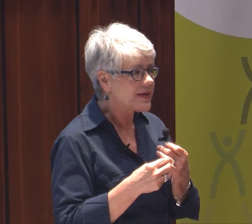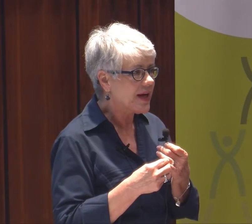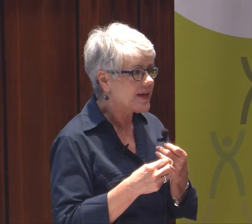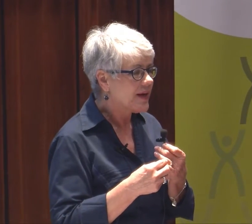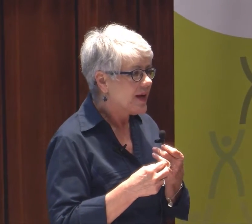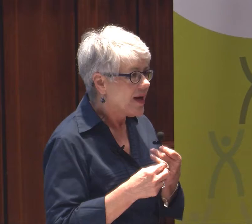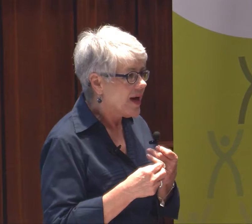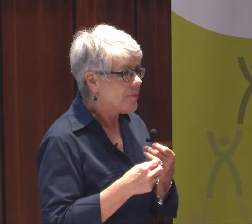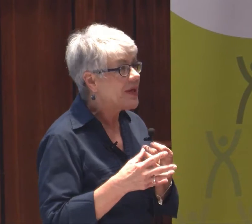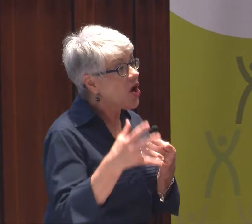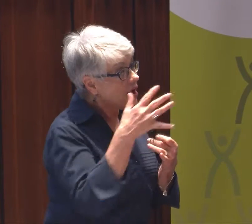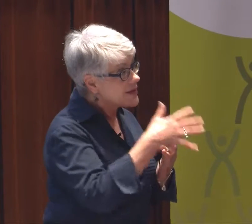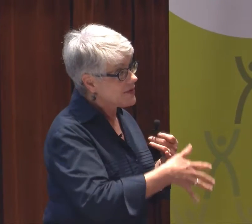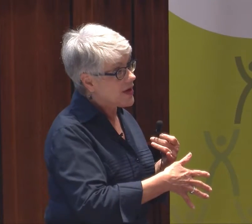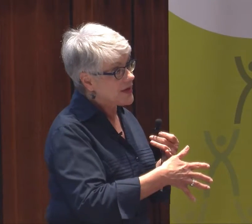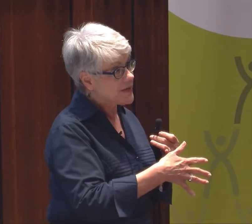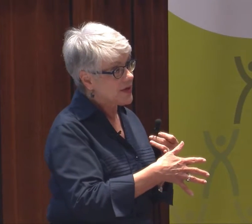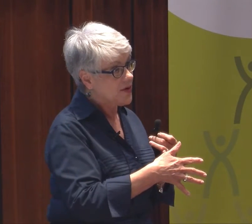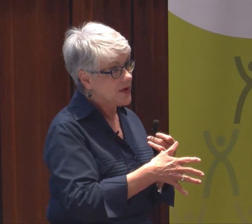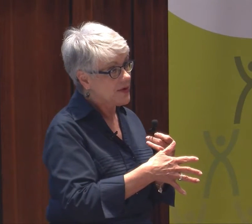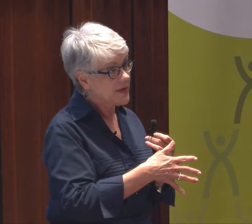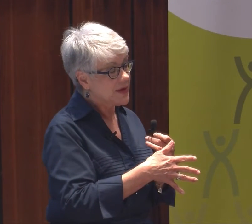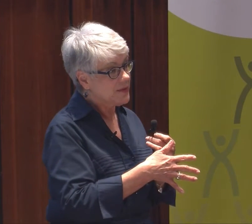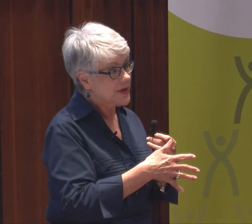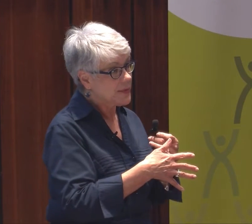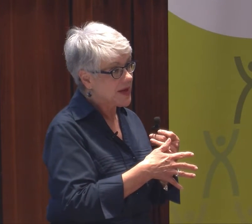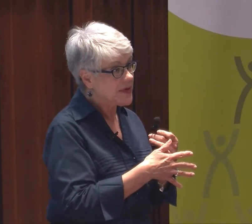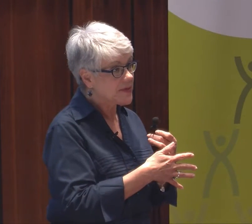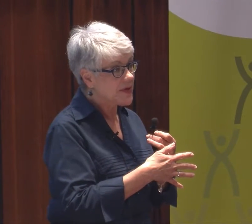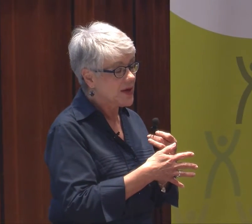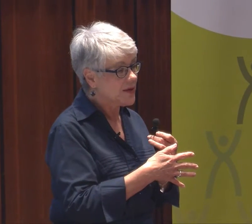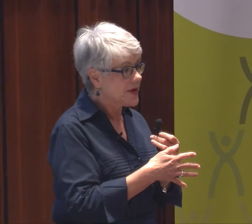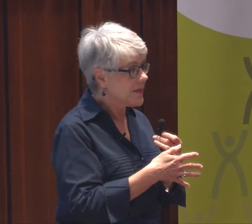that because of all that's been going on with babies with ongoing medical